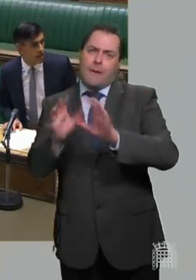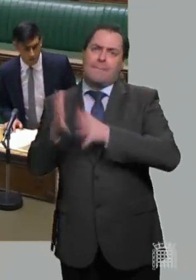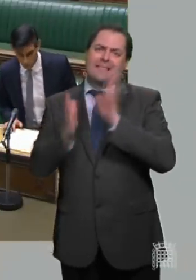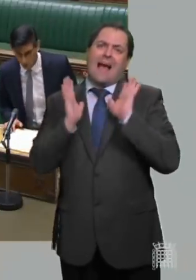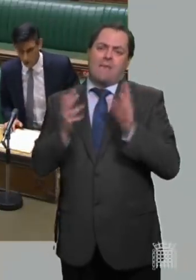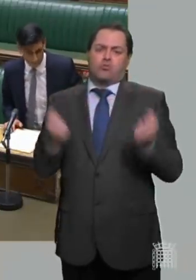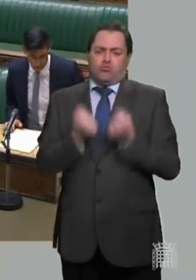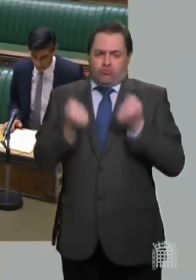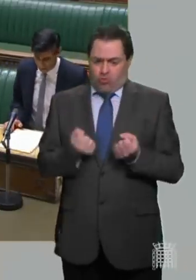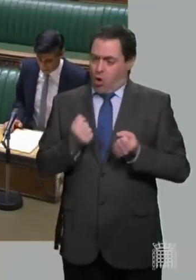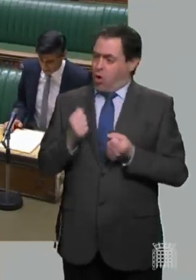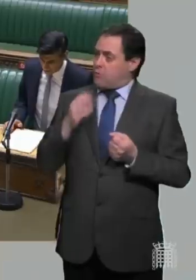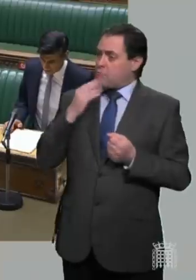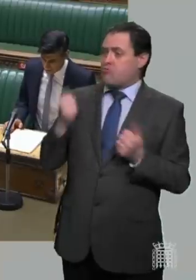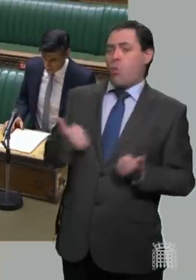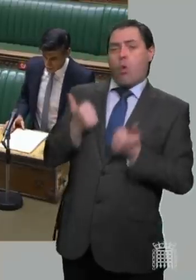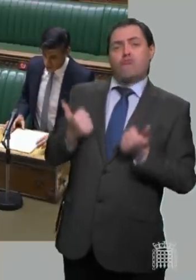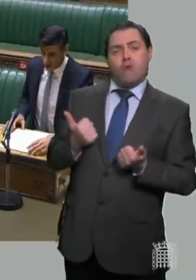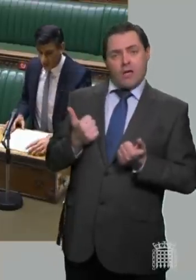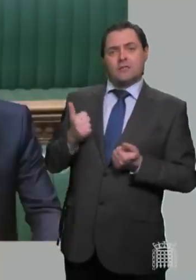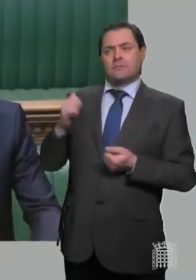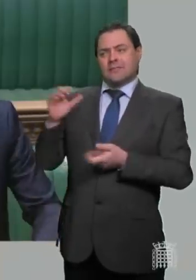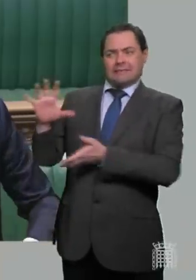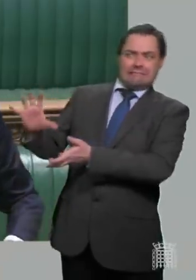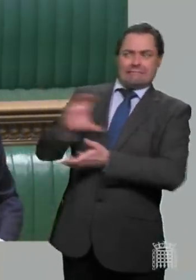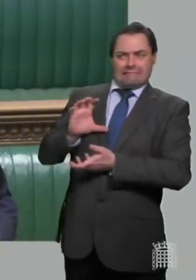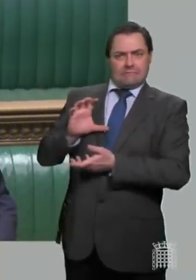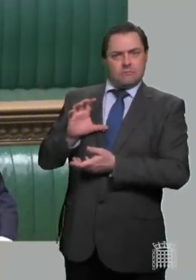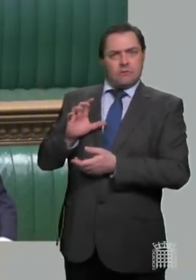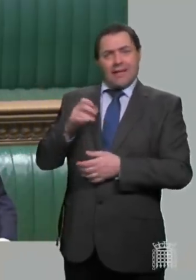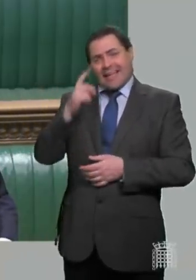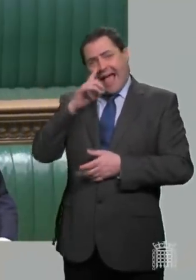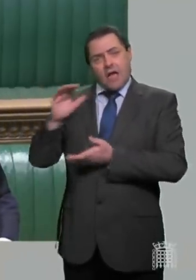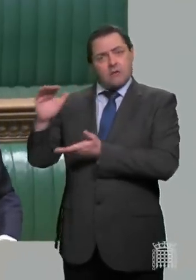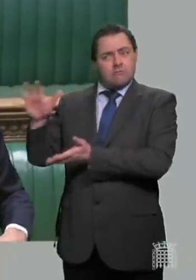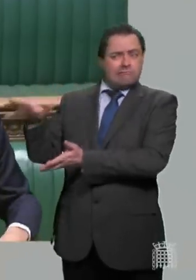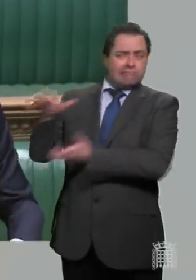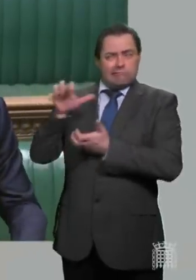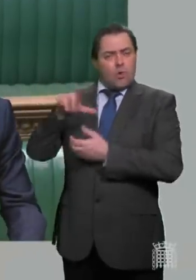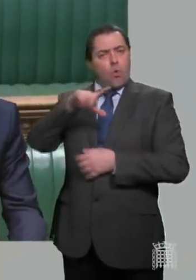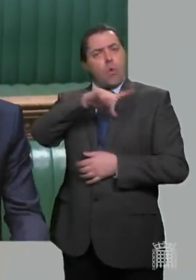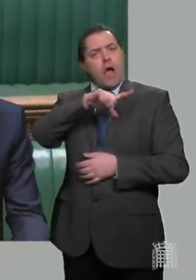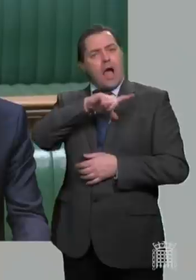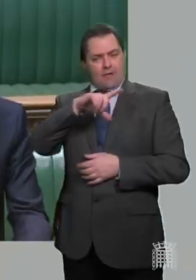and strong place. The only reason we have been able to respond as boldly as we have to covid